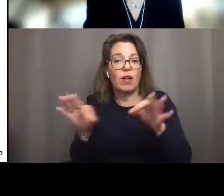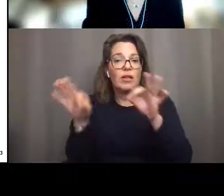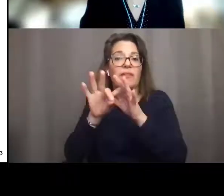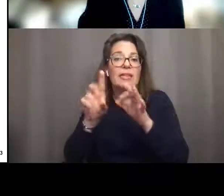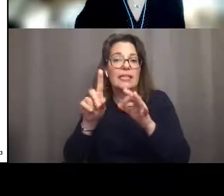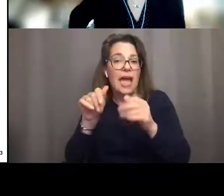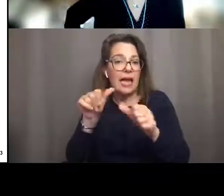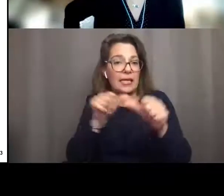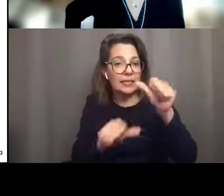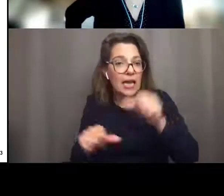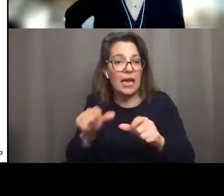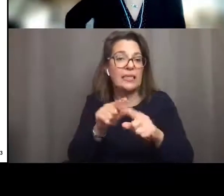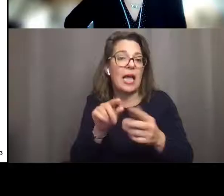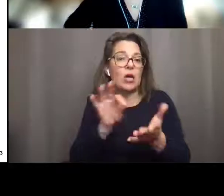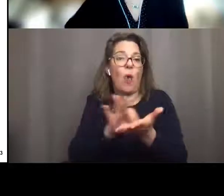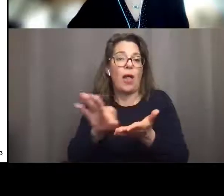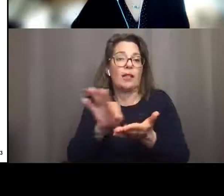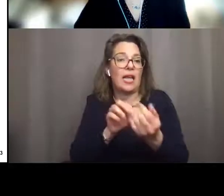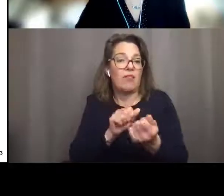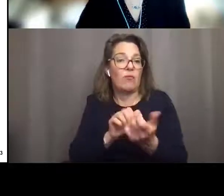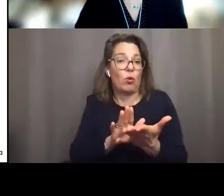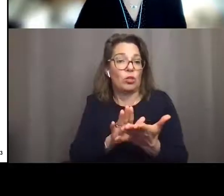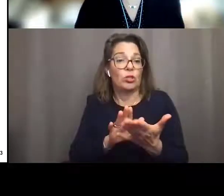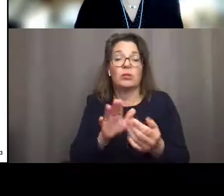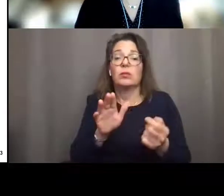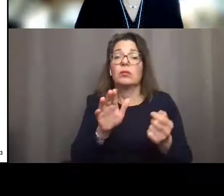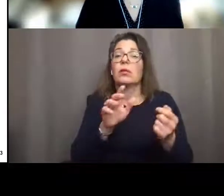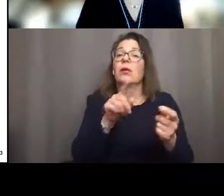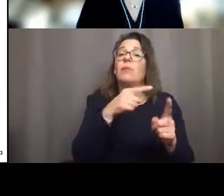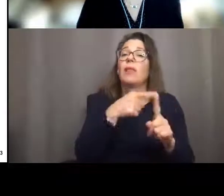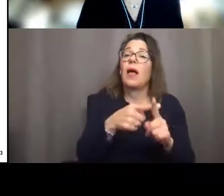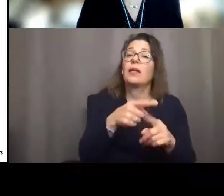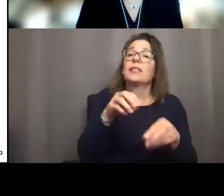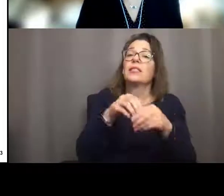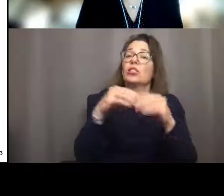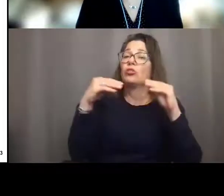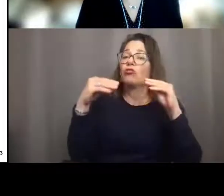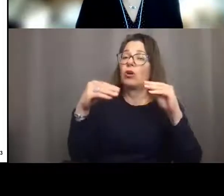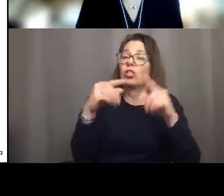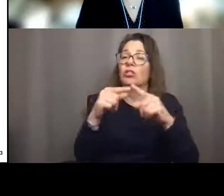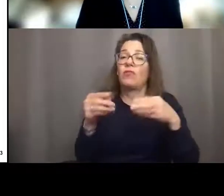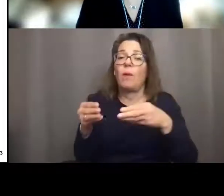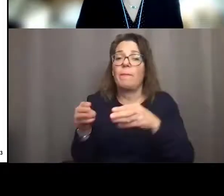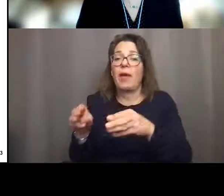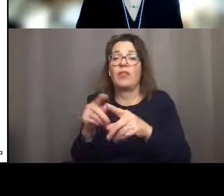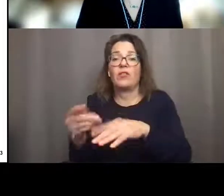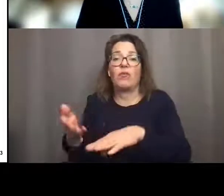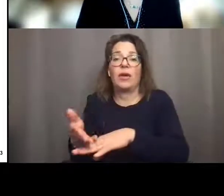These applications need to also include a plan for instruction and methods for enhancing reproducibility, okay,